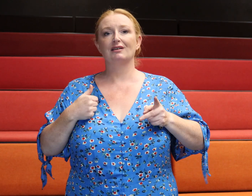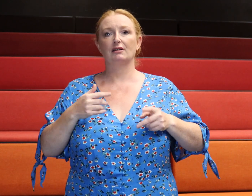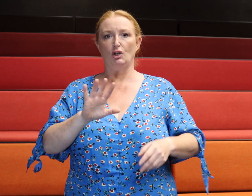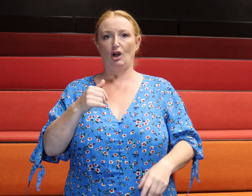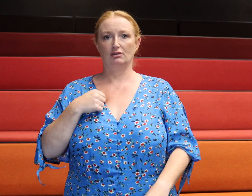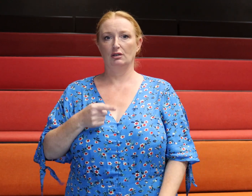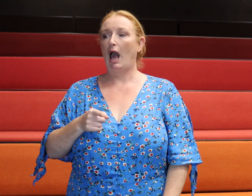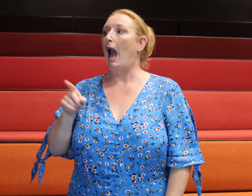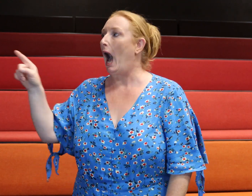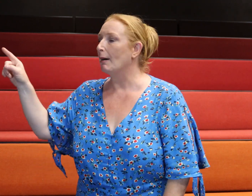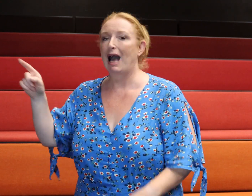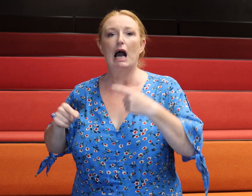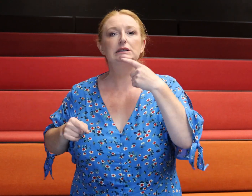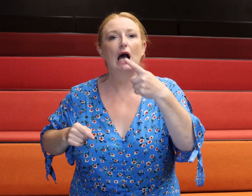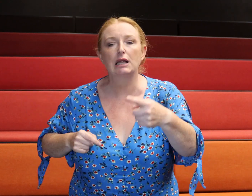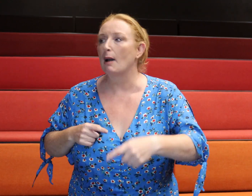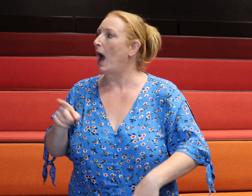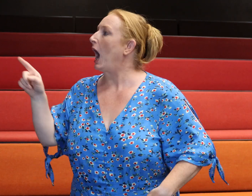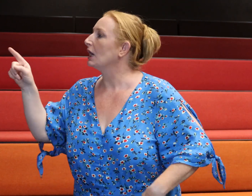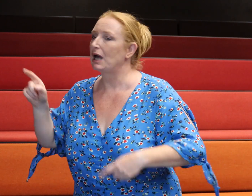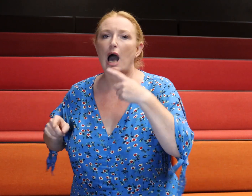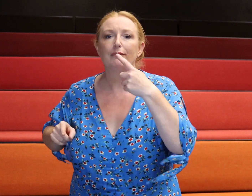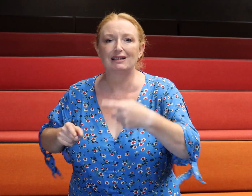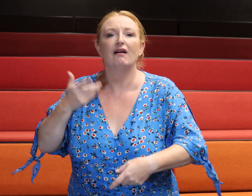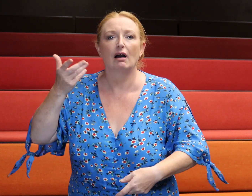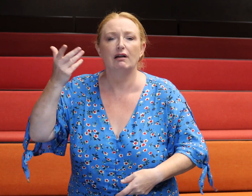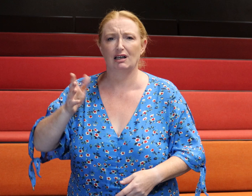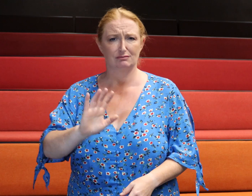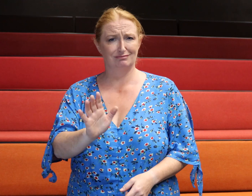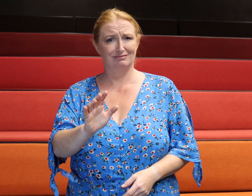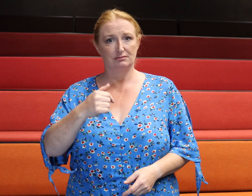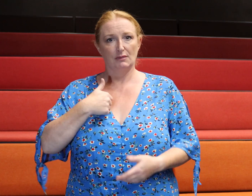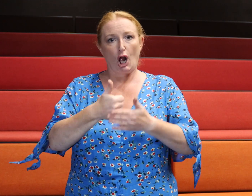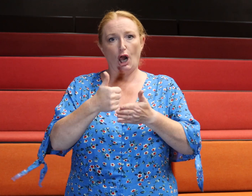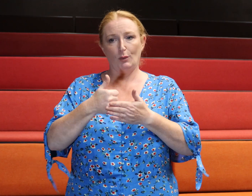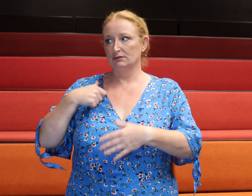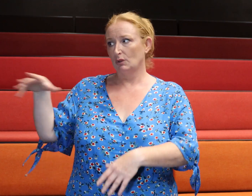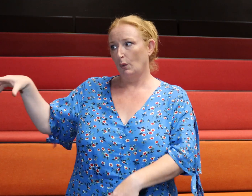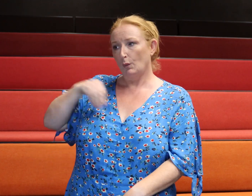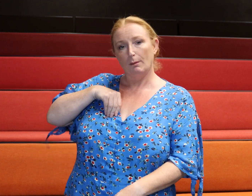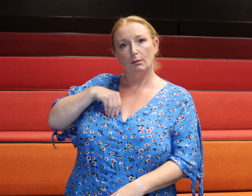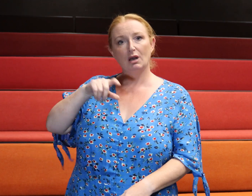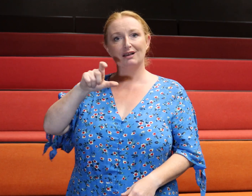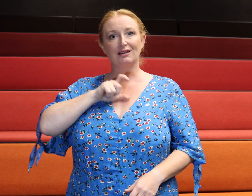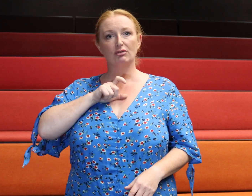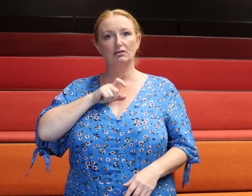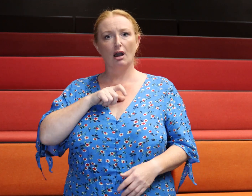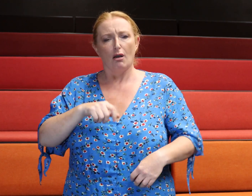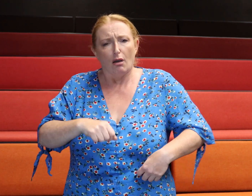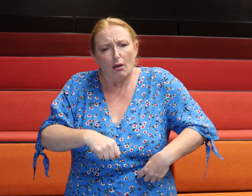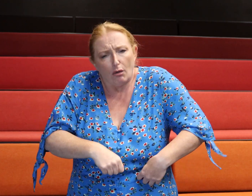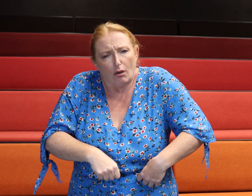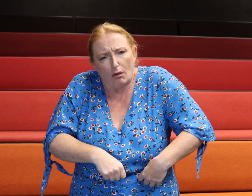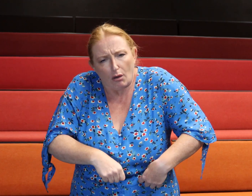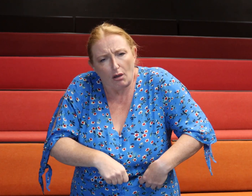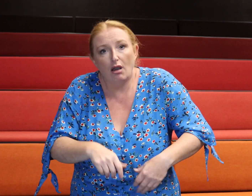we don't point to the stage to say that person is talking or that person is talking. We will actually take on that character